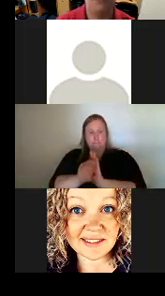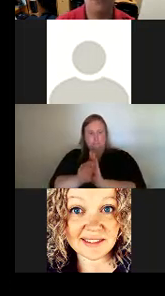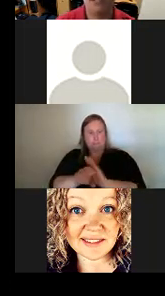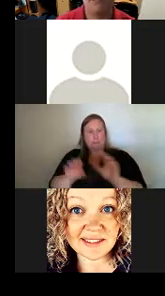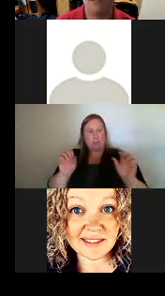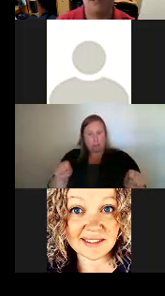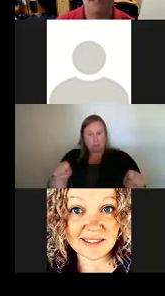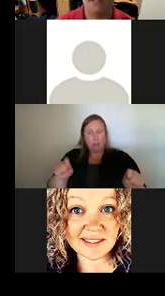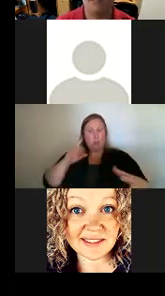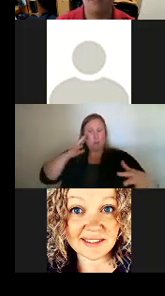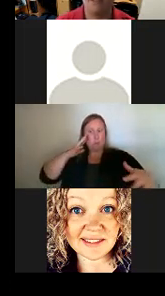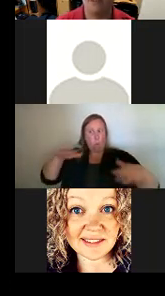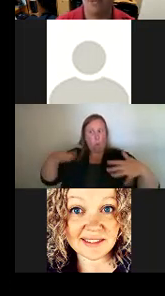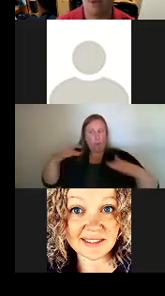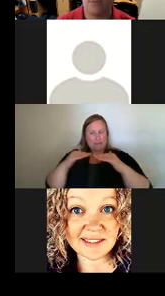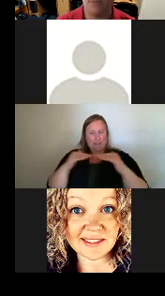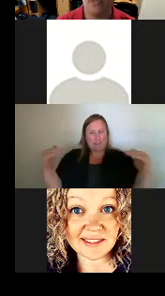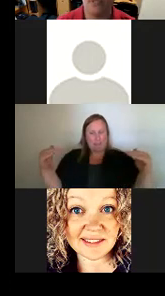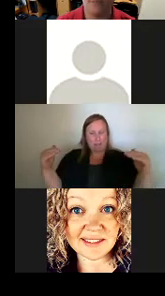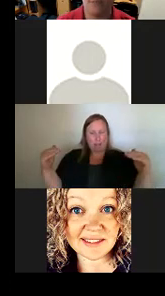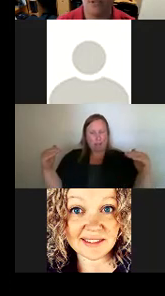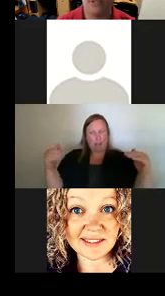THE NOISE LEVEL CAN OFTEN BE A PROBLEM WITH SOME EMBOSSERS.